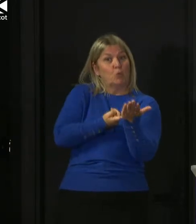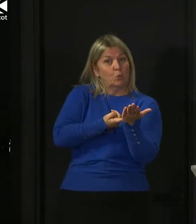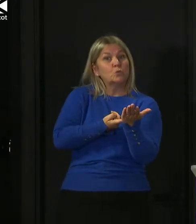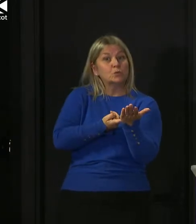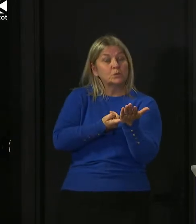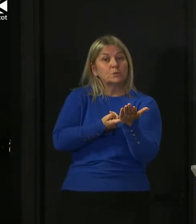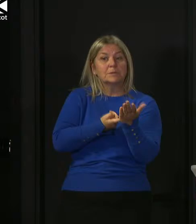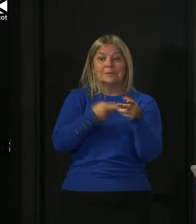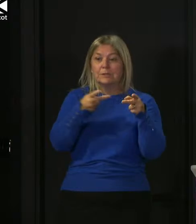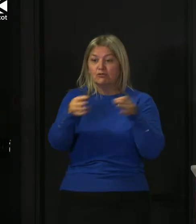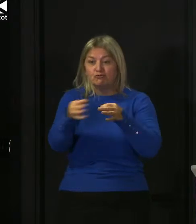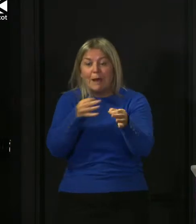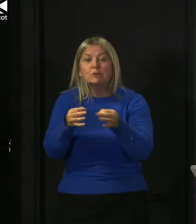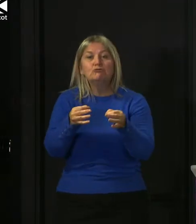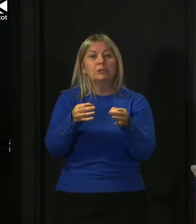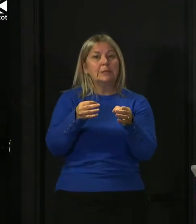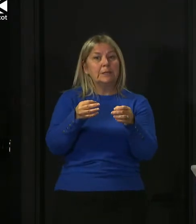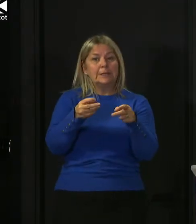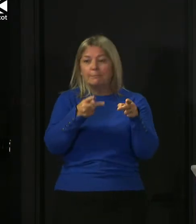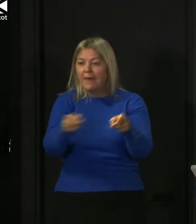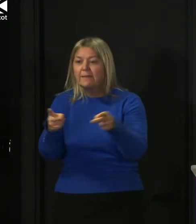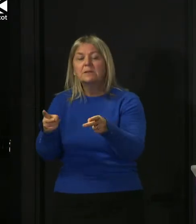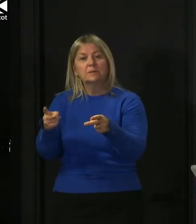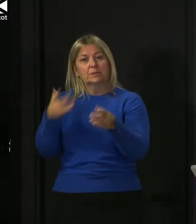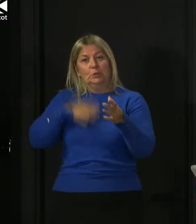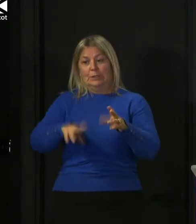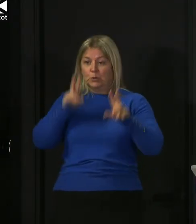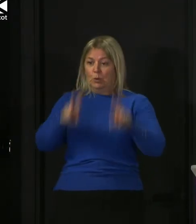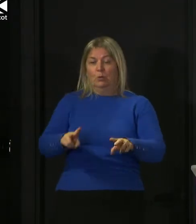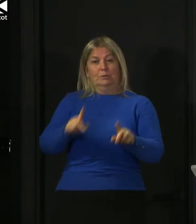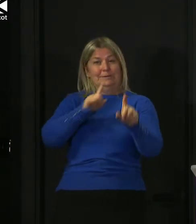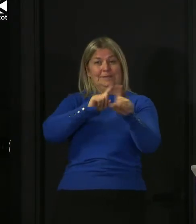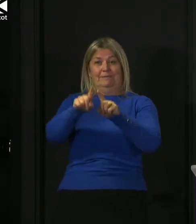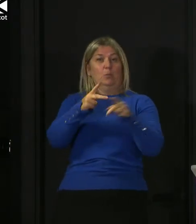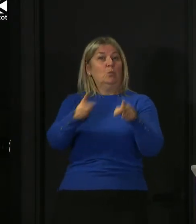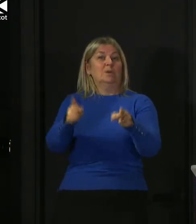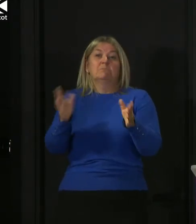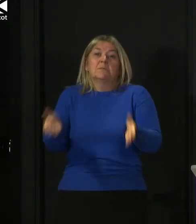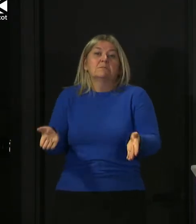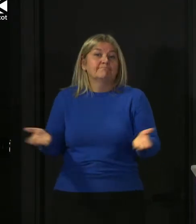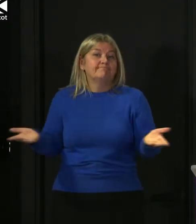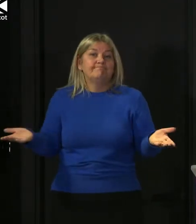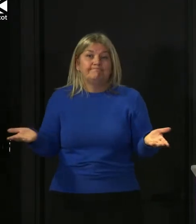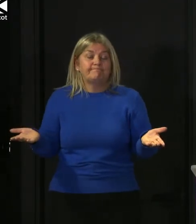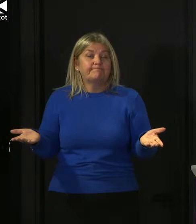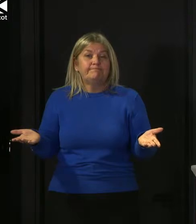responsible decision-making, you have to weigh up a lot of different issues and of course, with some